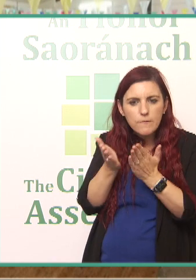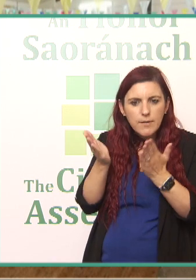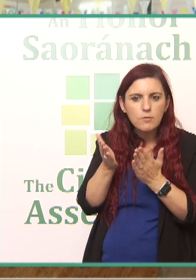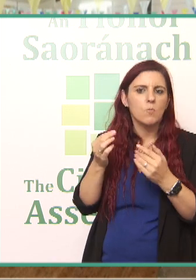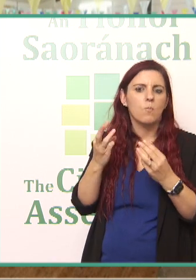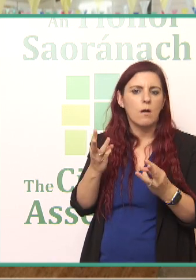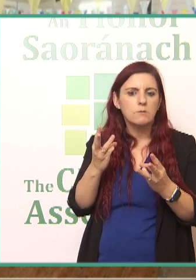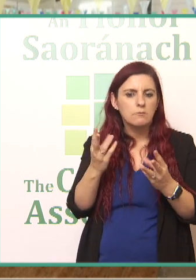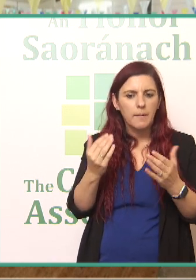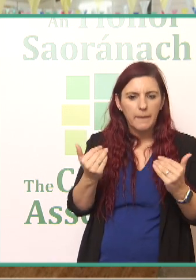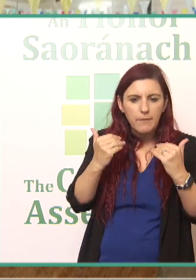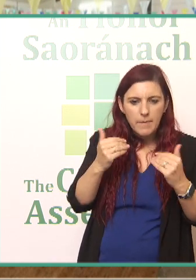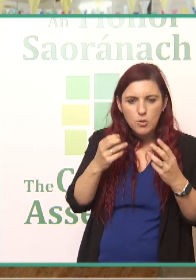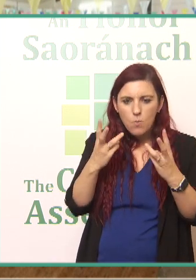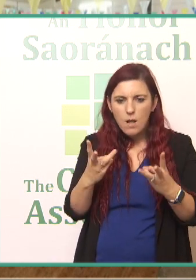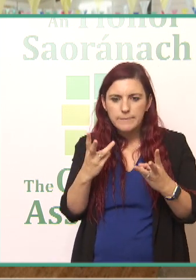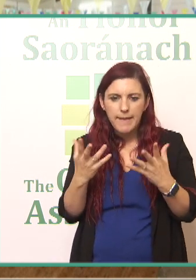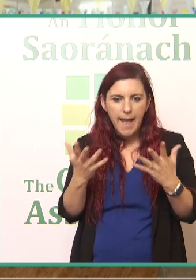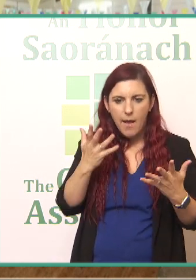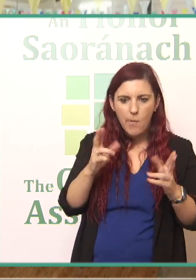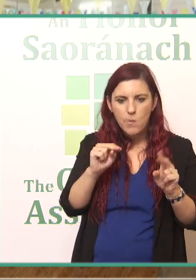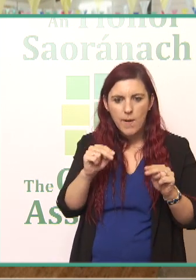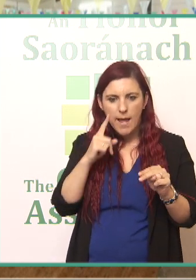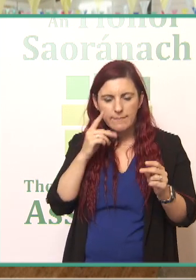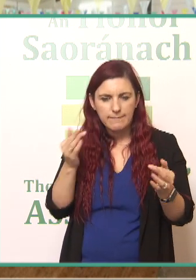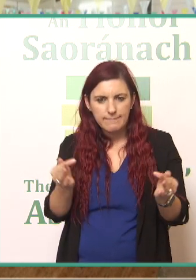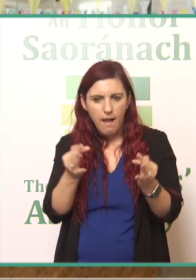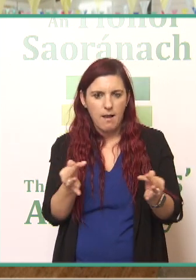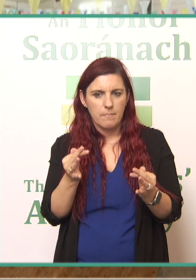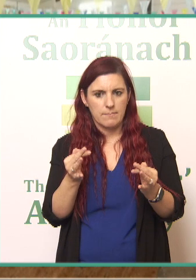going to want the information to as to how you can Farm in a way to deliver these outcomes so